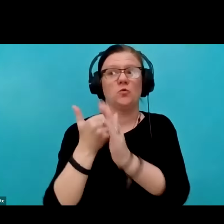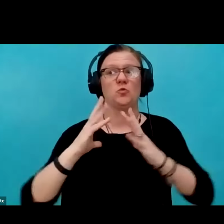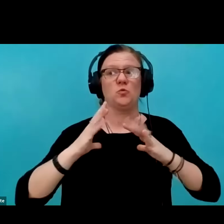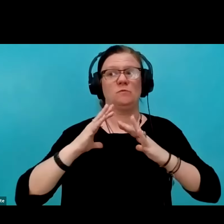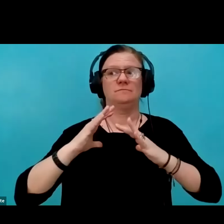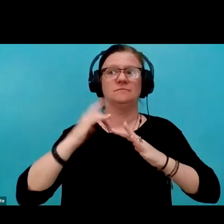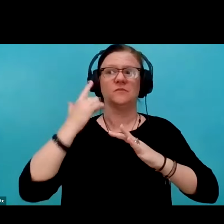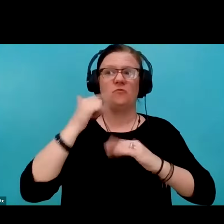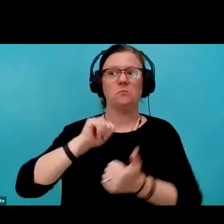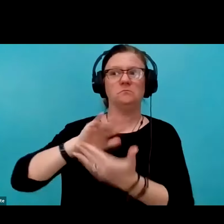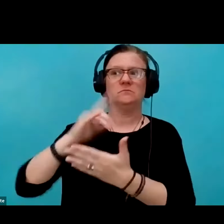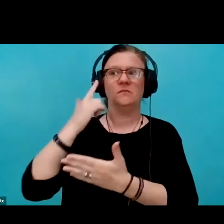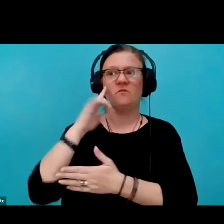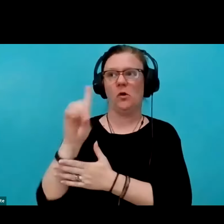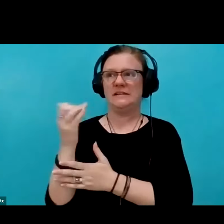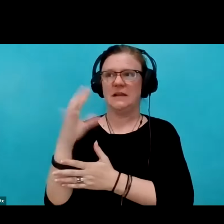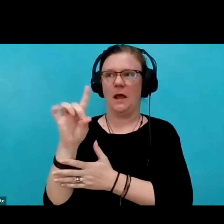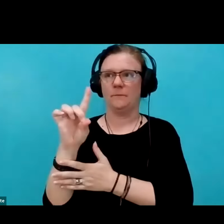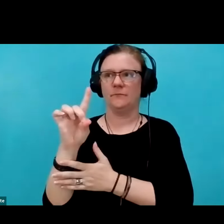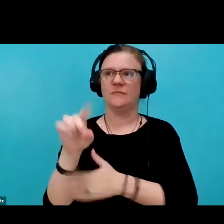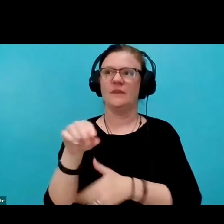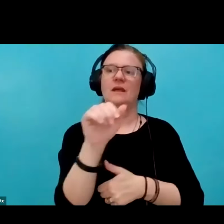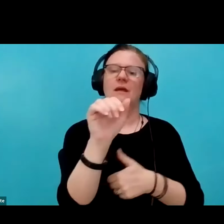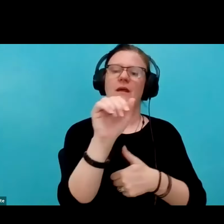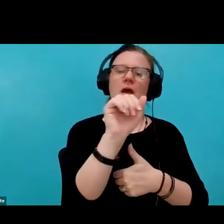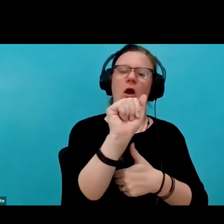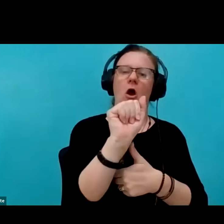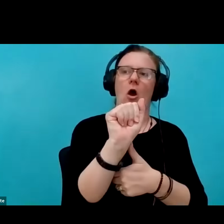of practice here at Diamond augmented virtual and mixed reality.